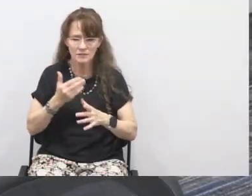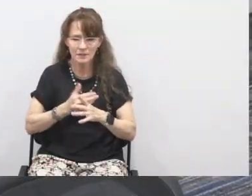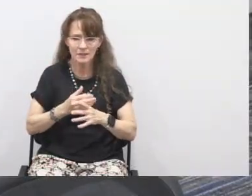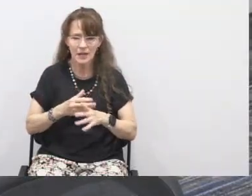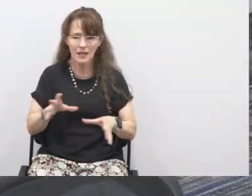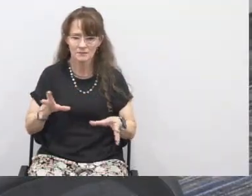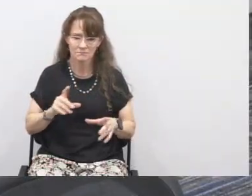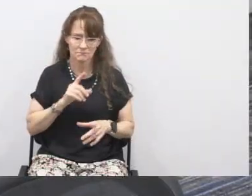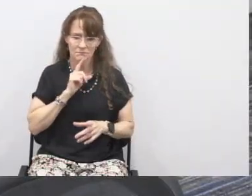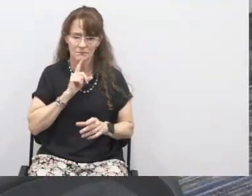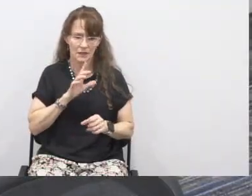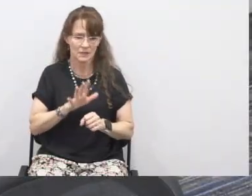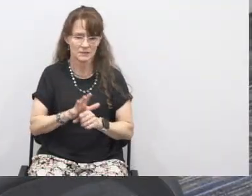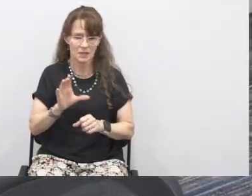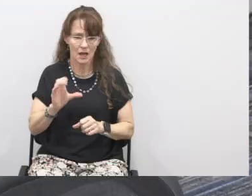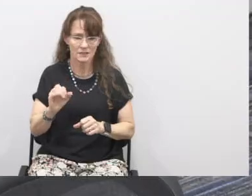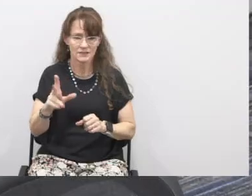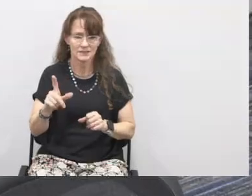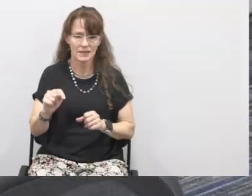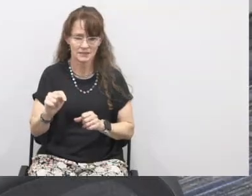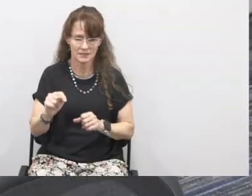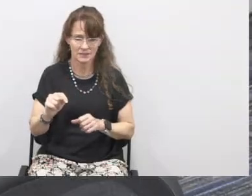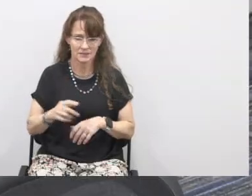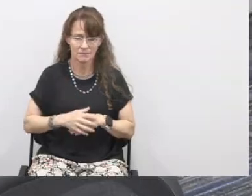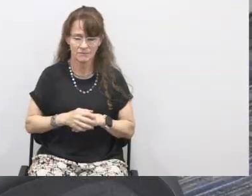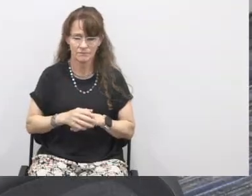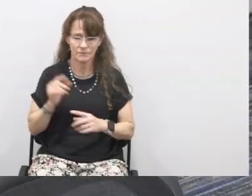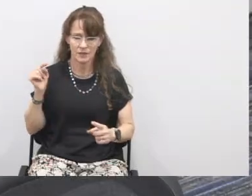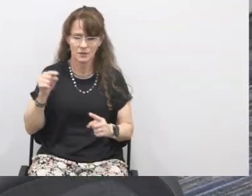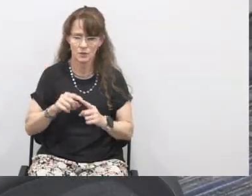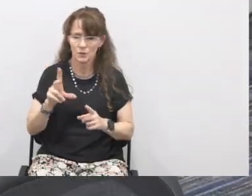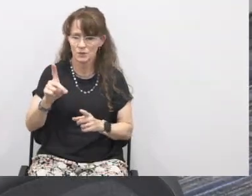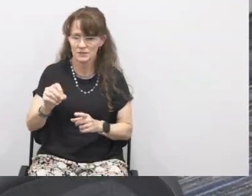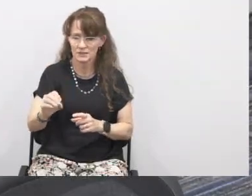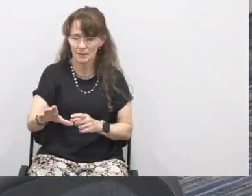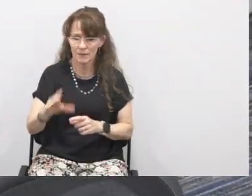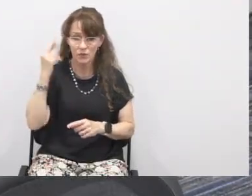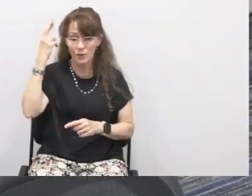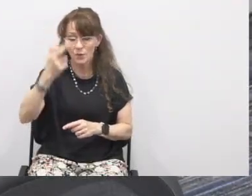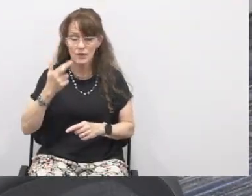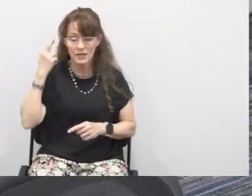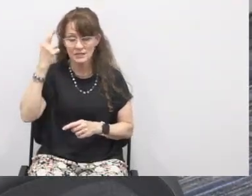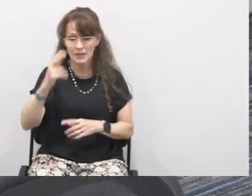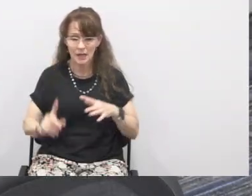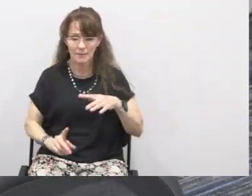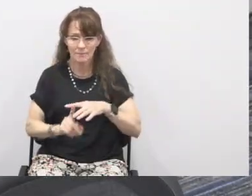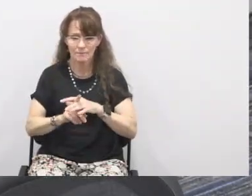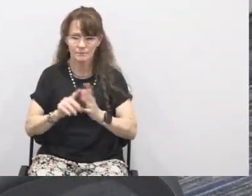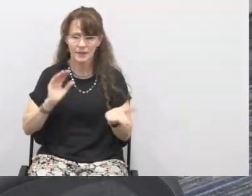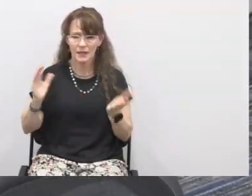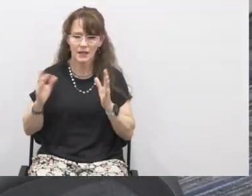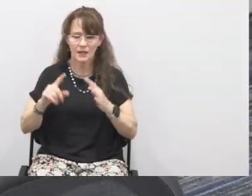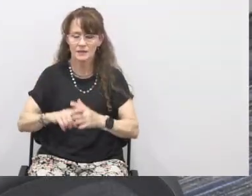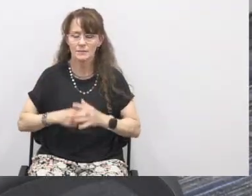So those go through up until December. The reason I bring those up is that's kind of the beginning of the relationship